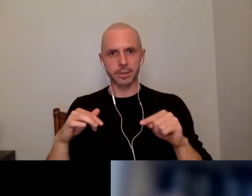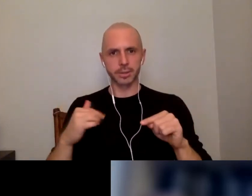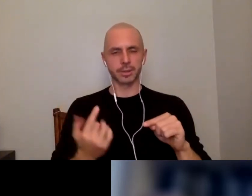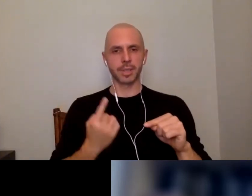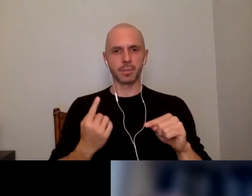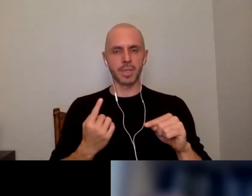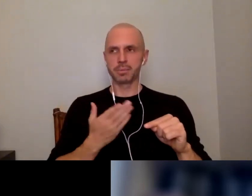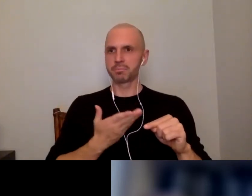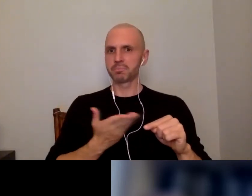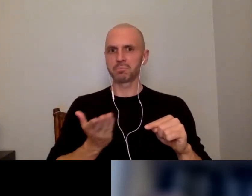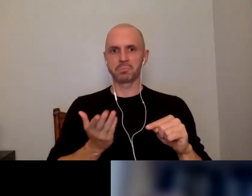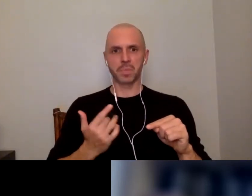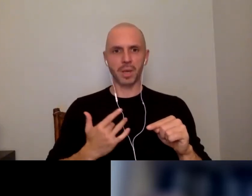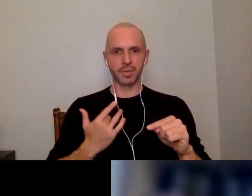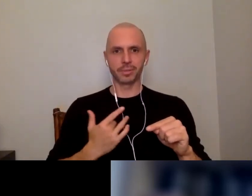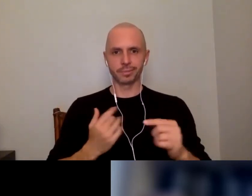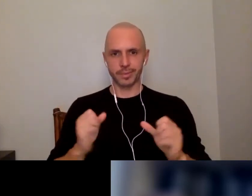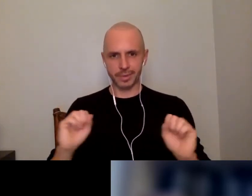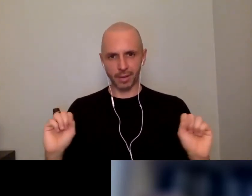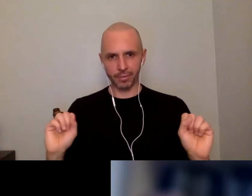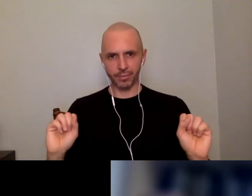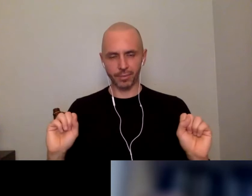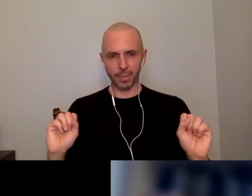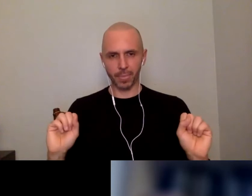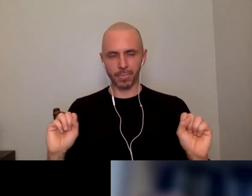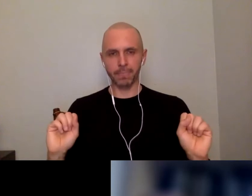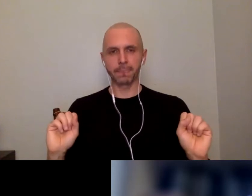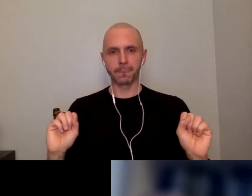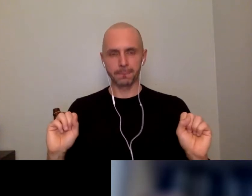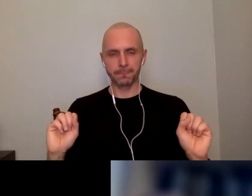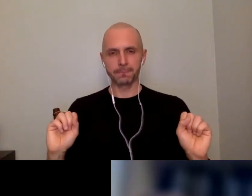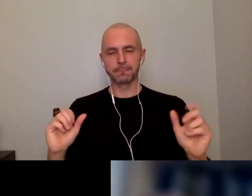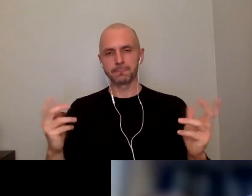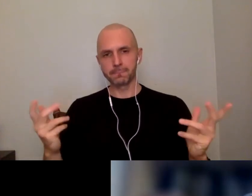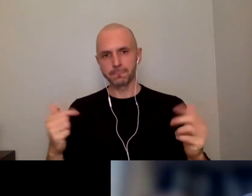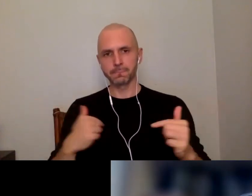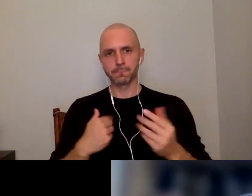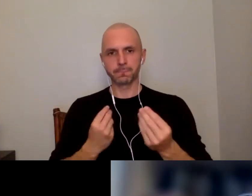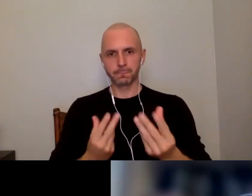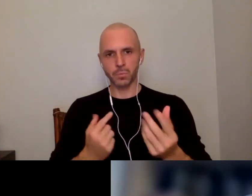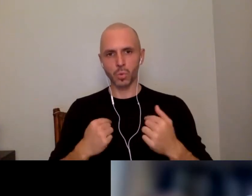engaged as well as new audiences coming to see the work so i you know i believe in the gallery space